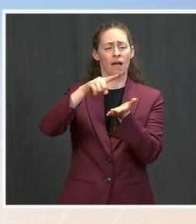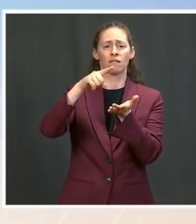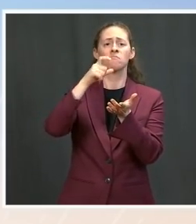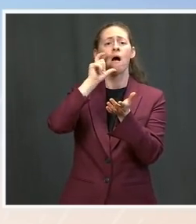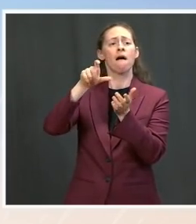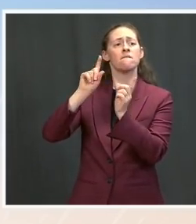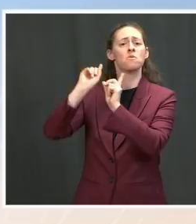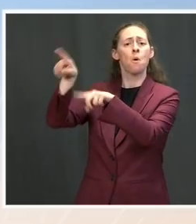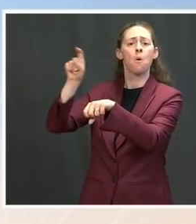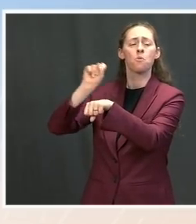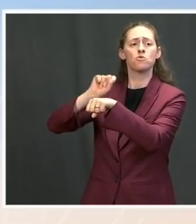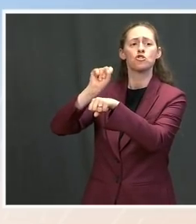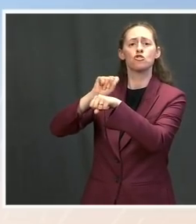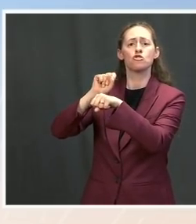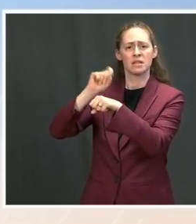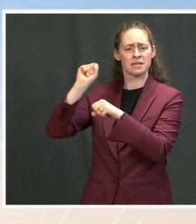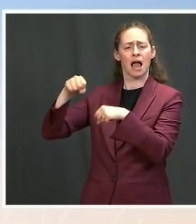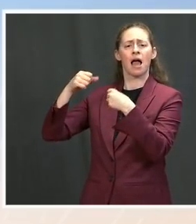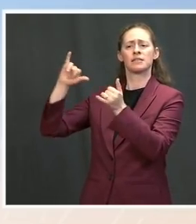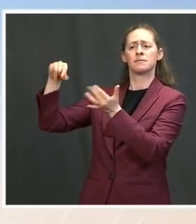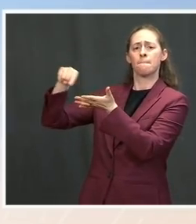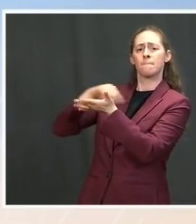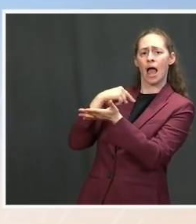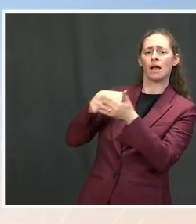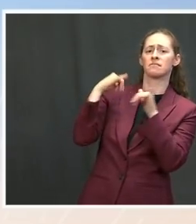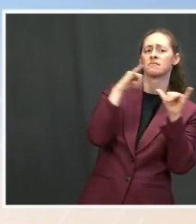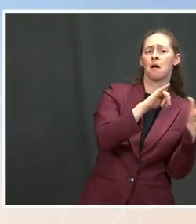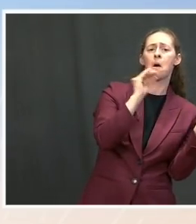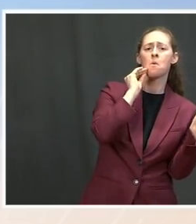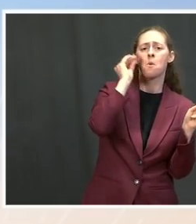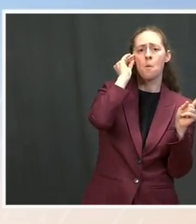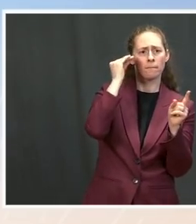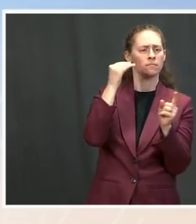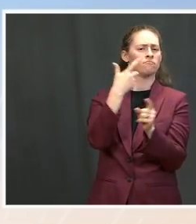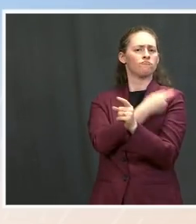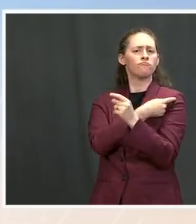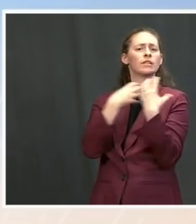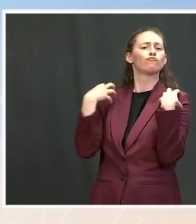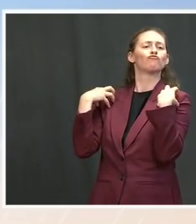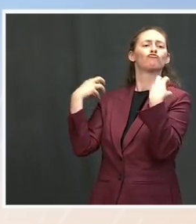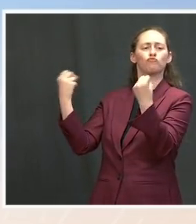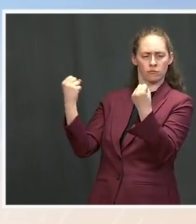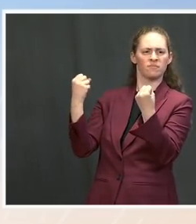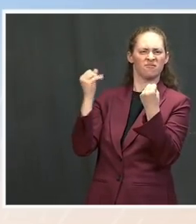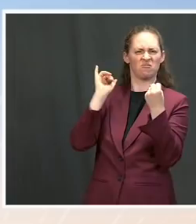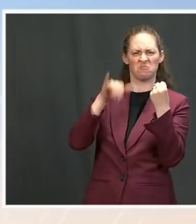So we're constantly evaluating how to make this easier and more acceptable -- accessible. But we knew we'd be at this point